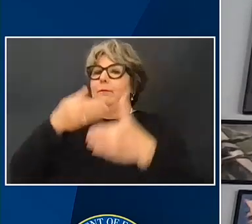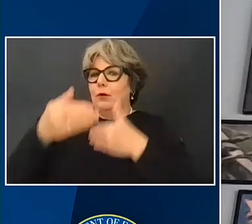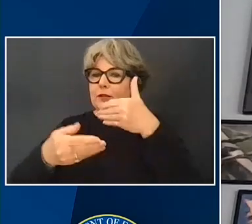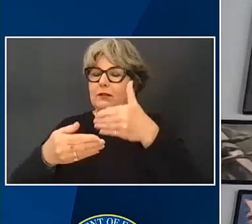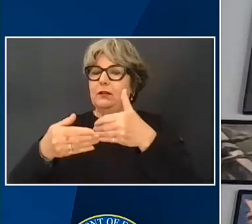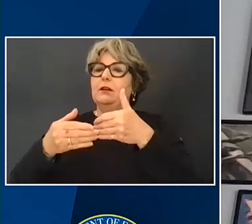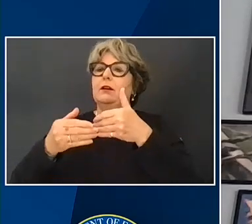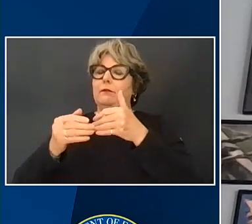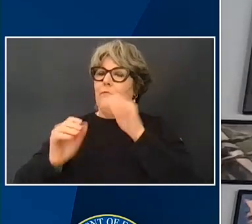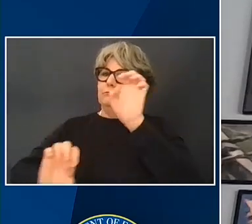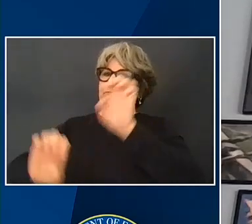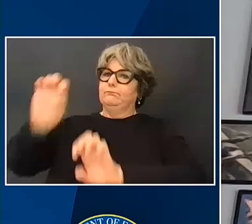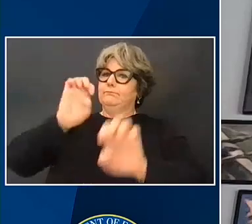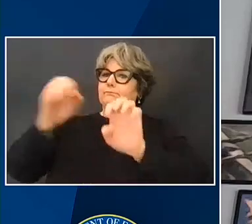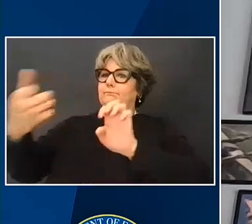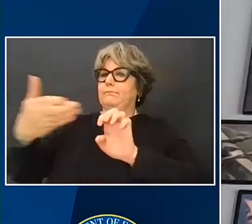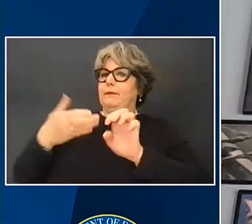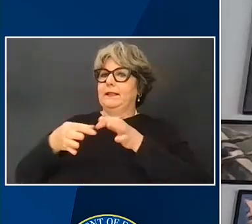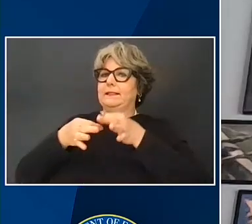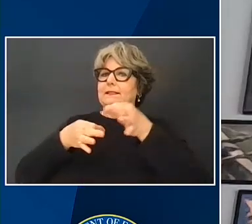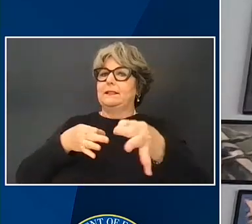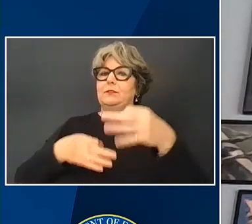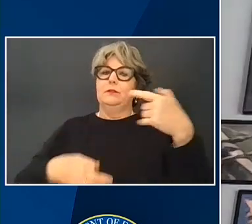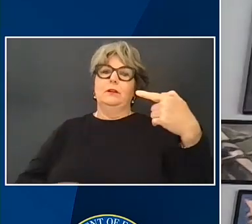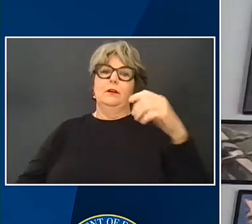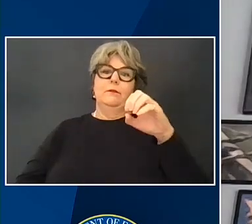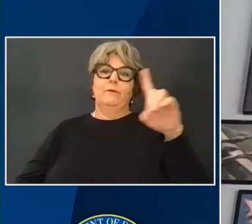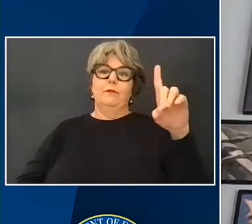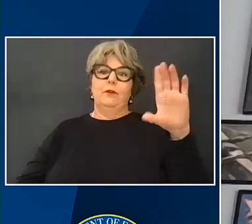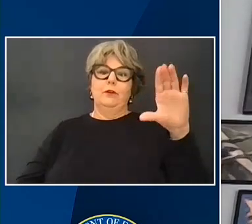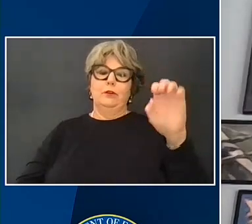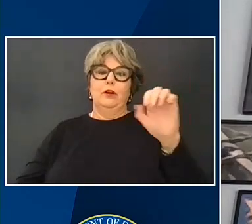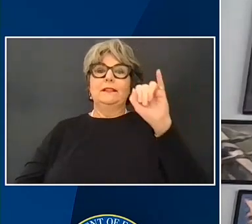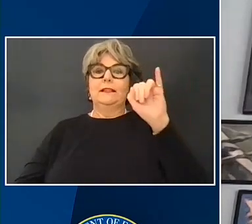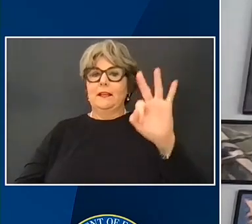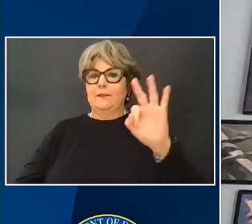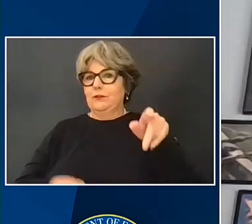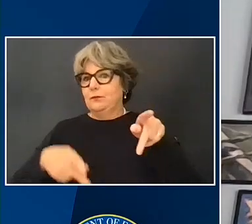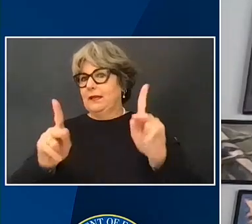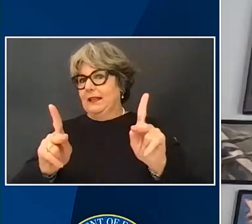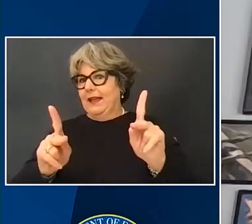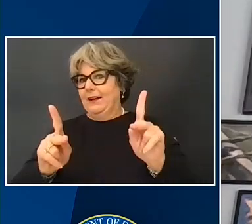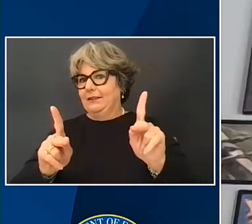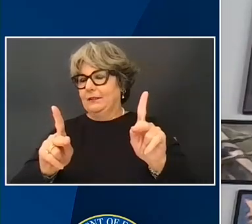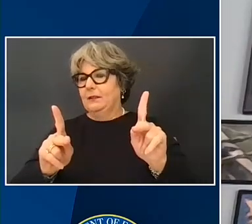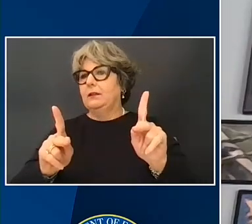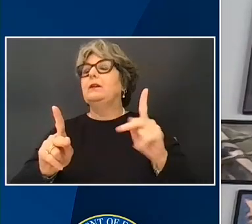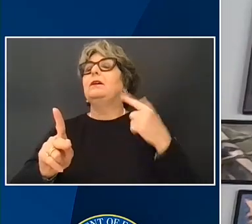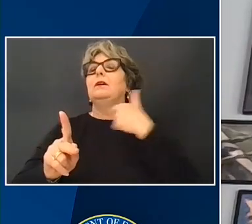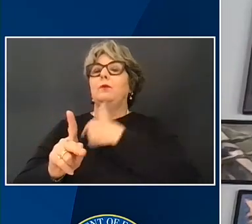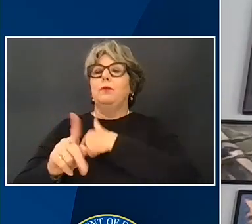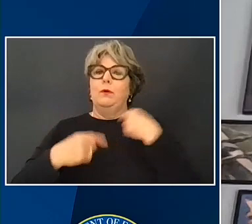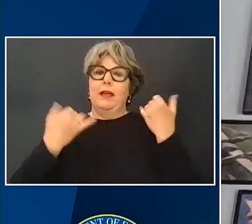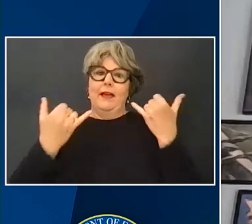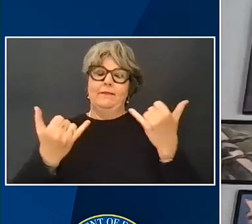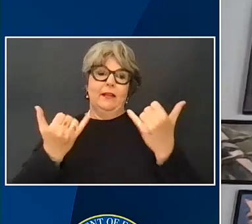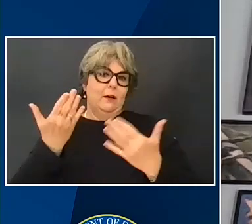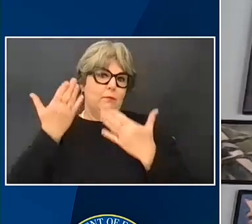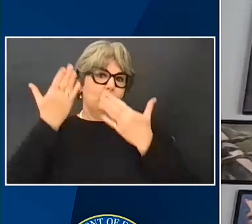when an extension for good cause, you know, should be given. Under what we have here proposed, I think we say the same thing.